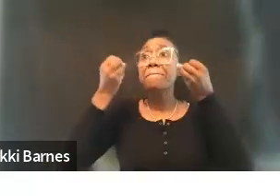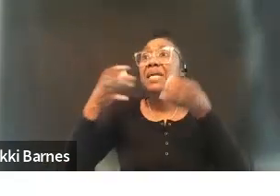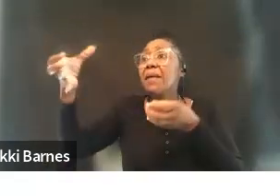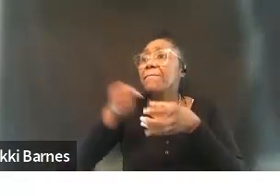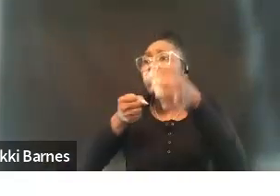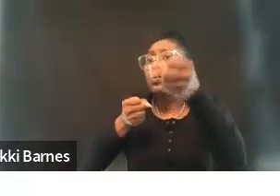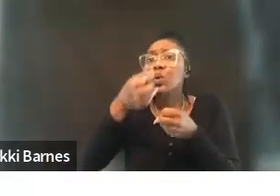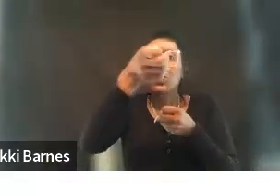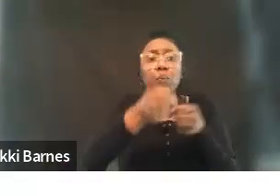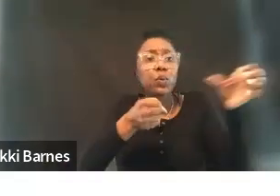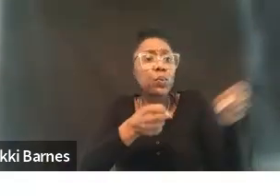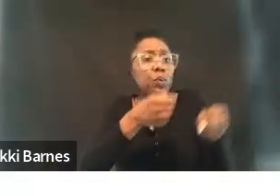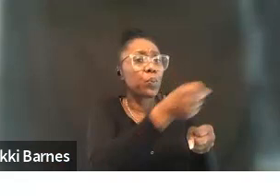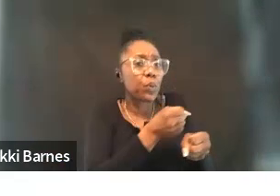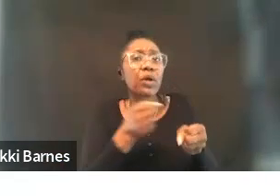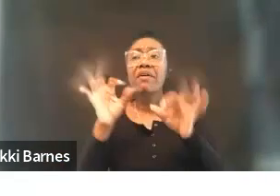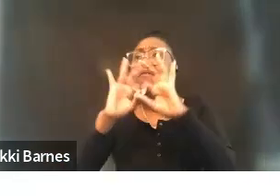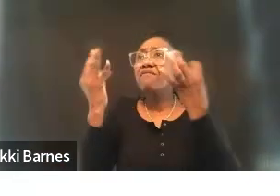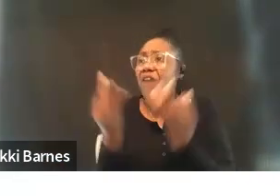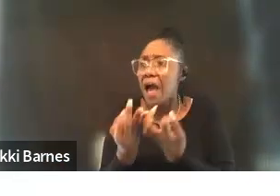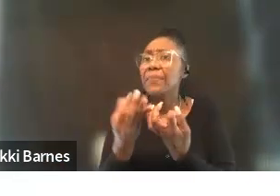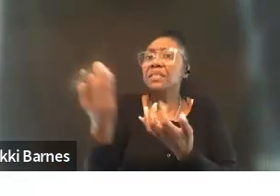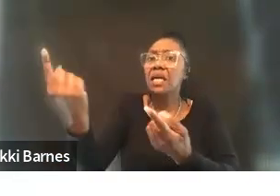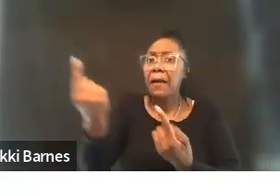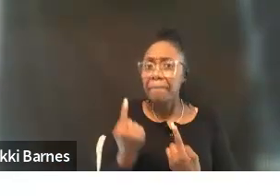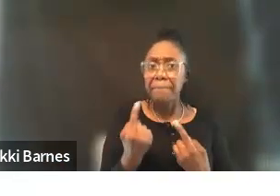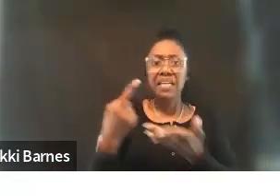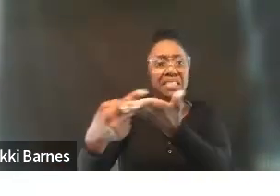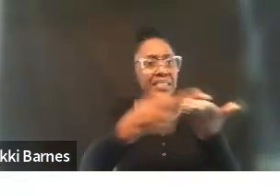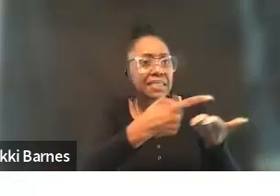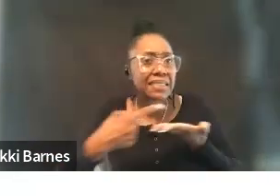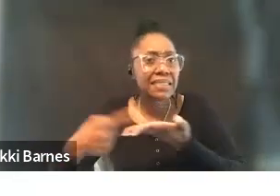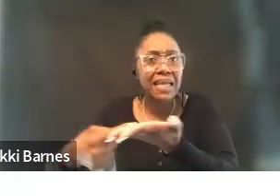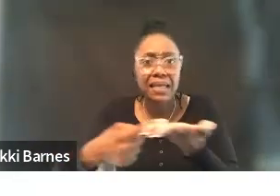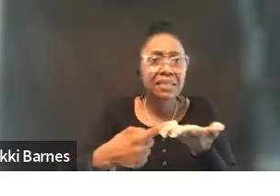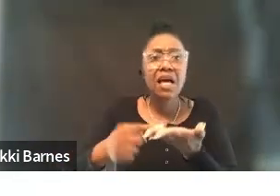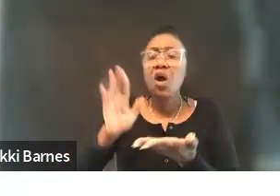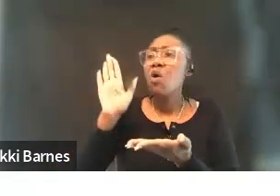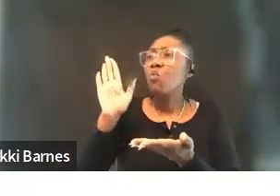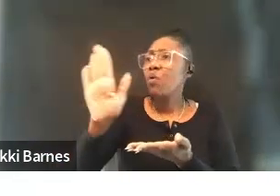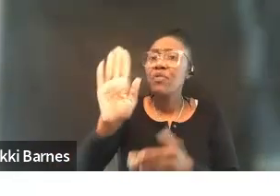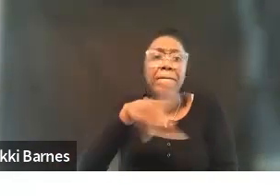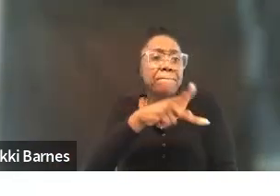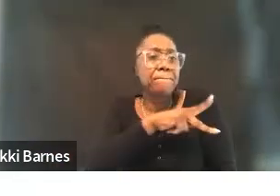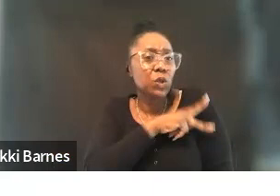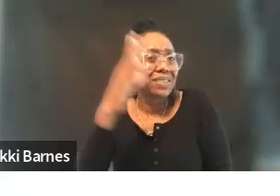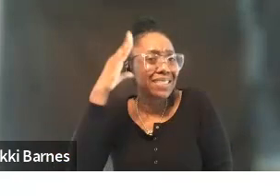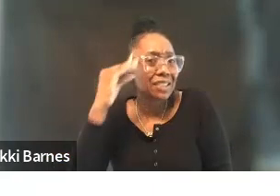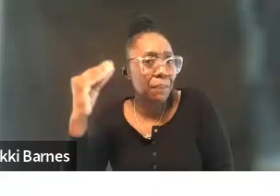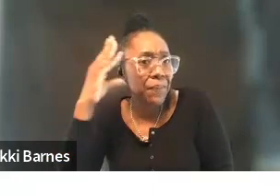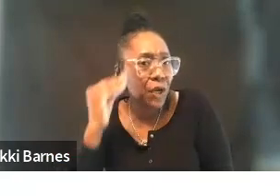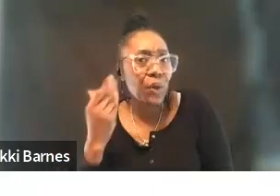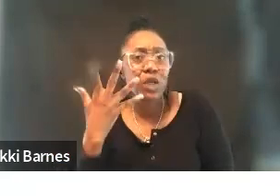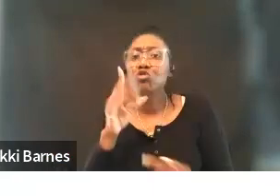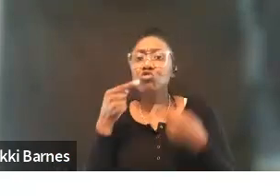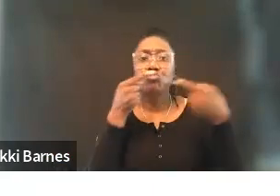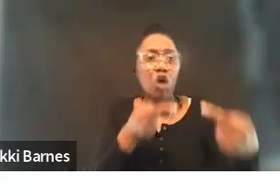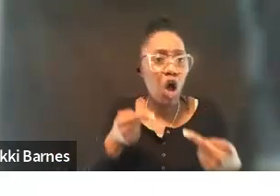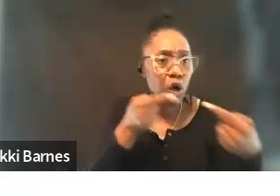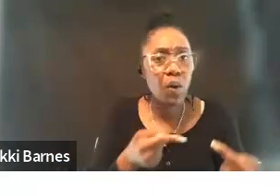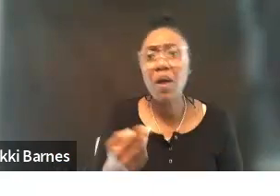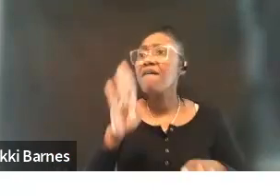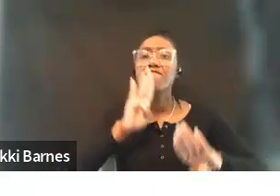To come to the table be willing to share. Because their personal experience, their lived experience to me was the most important piece.